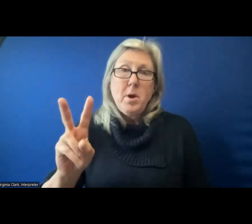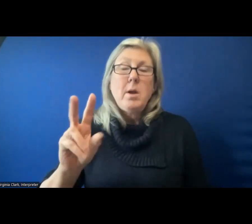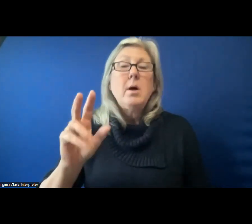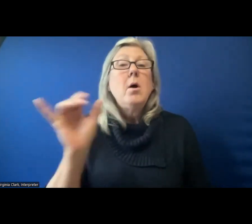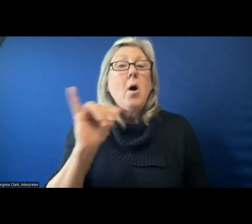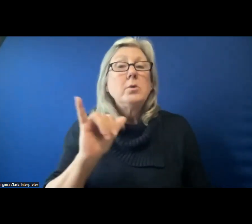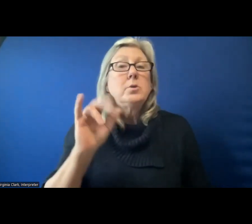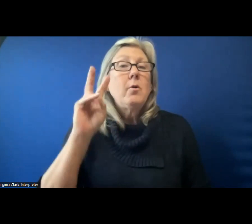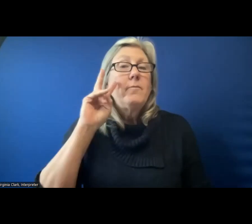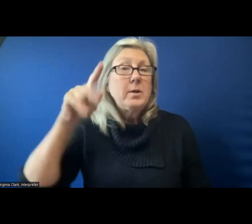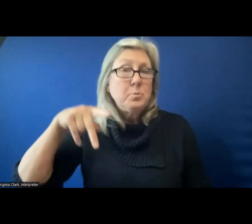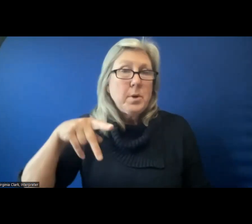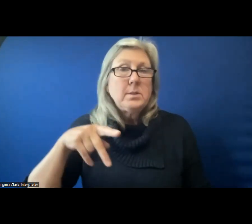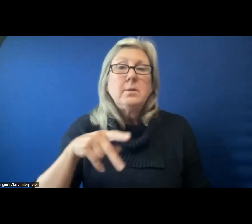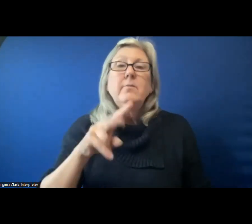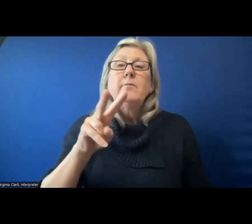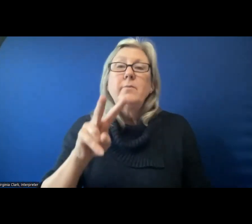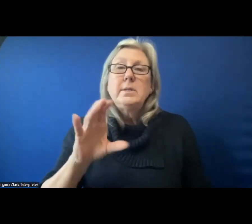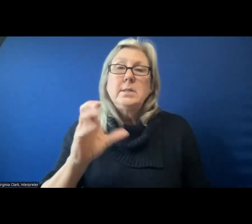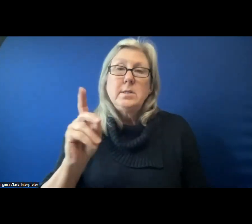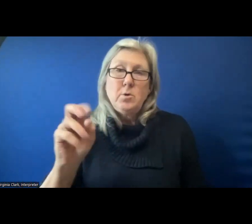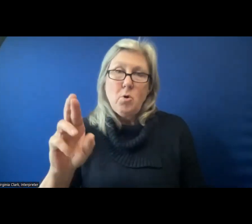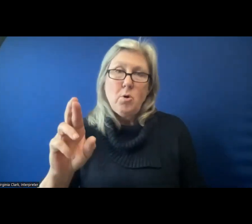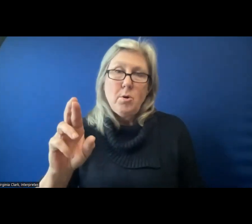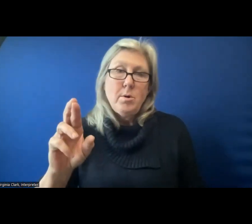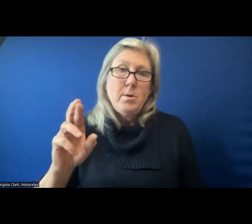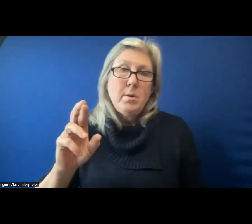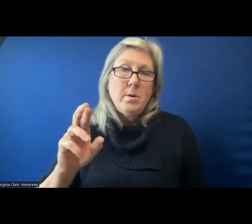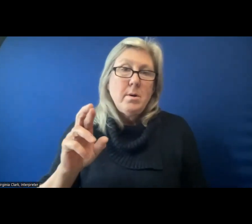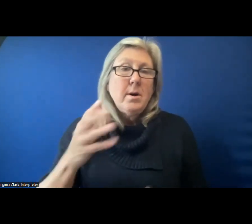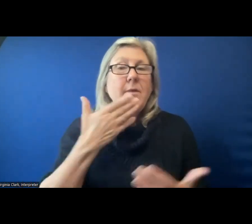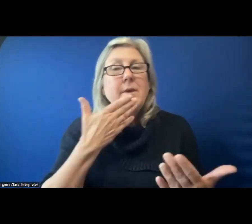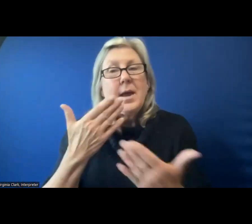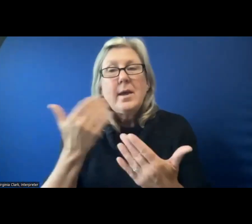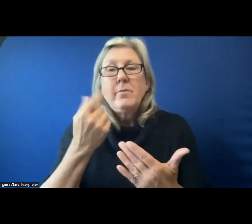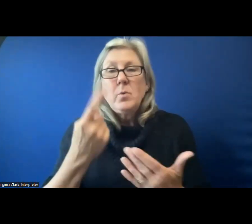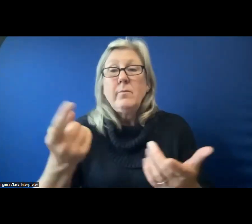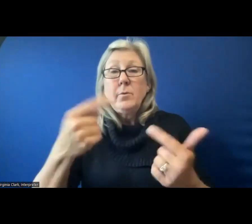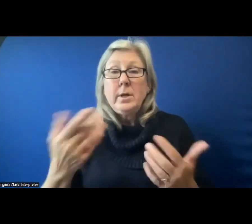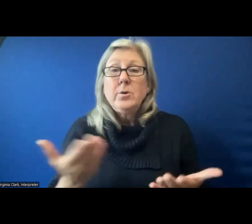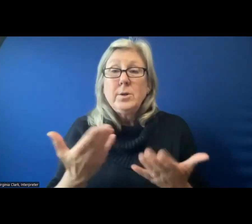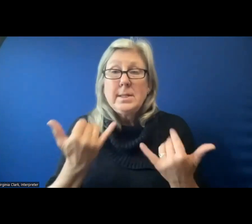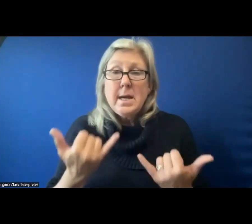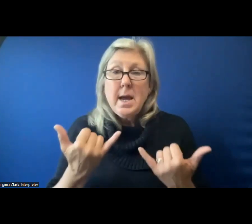Vermont Coalition for Disability Rights. I want to thank earn for being here today. Pause.